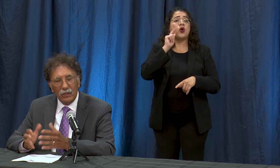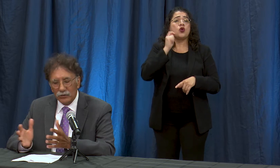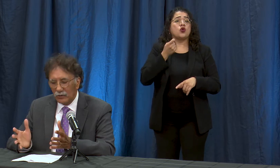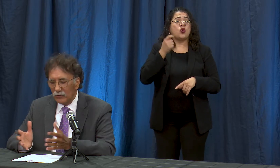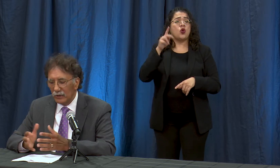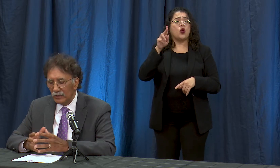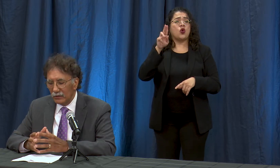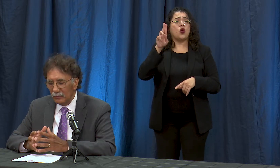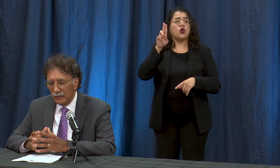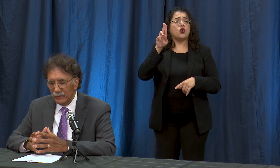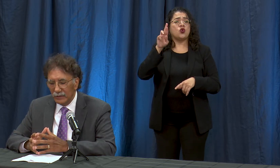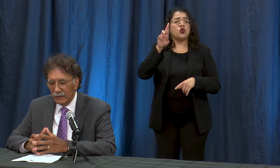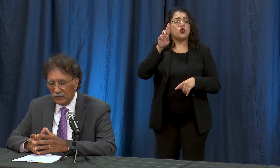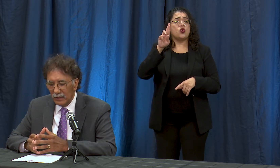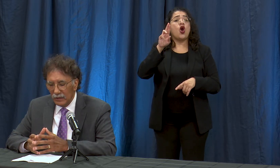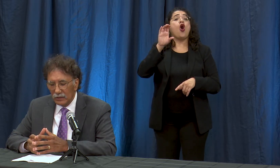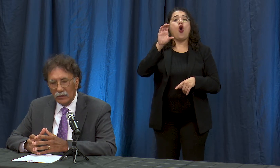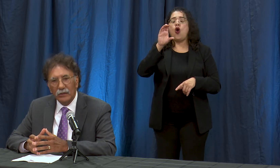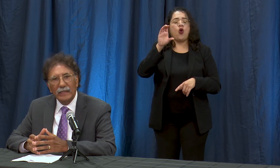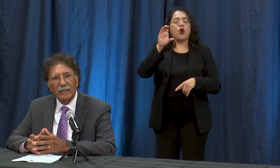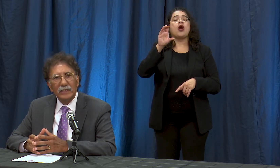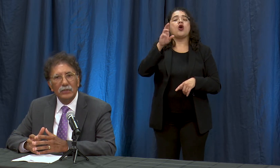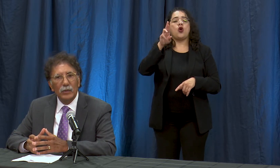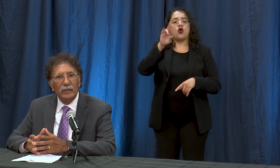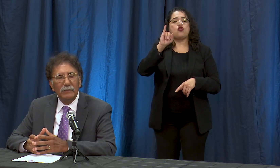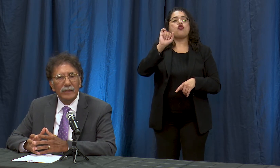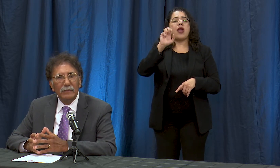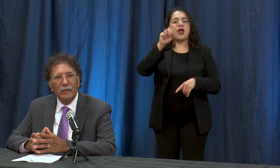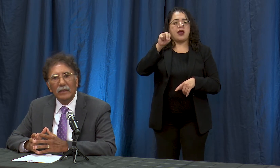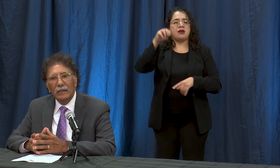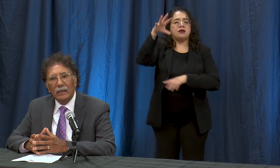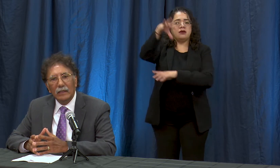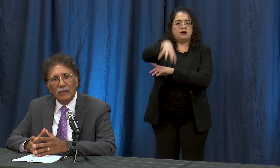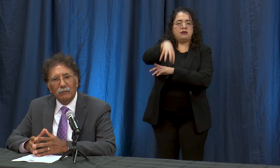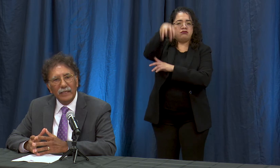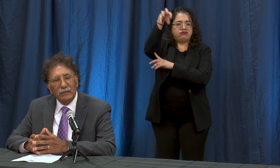also contributed to PPE's. So in essence one of the big plans of